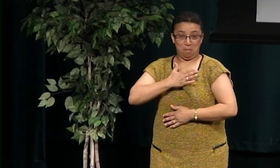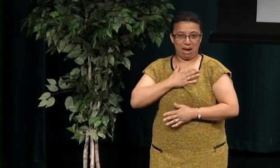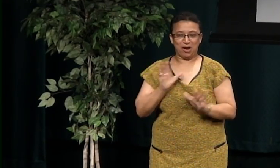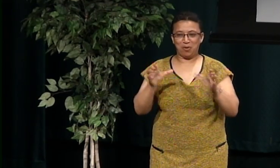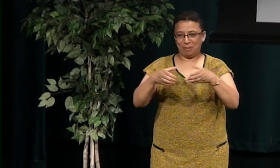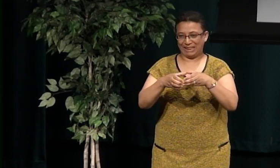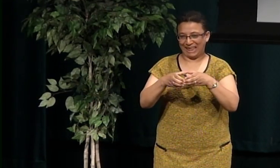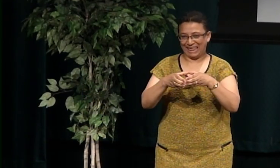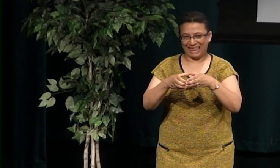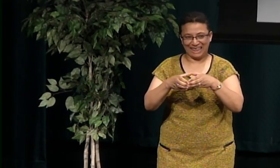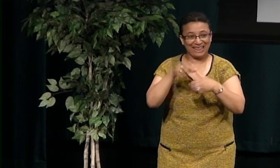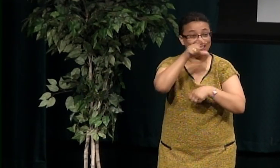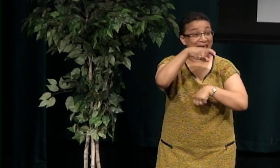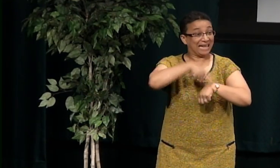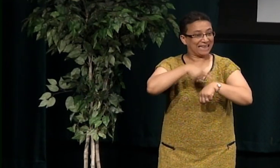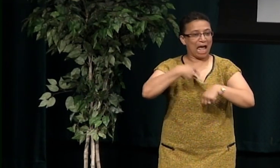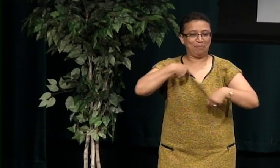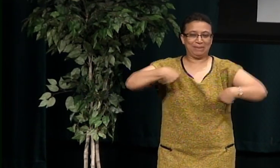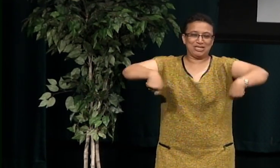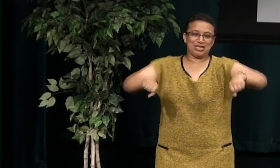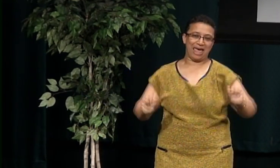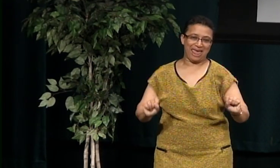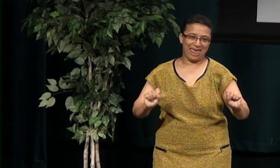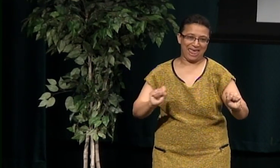The letter was sent to my committee.